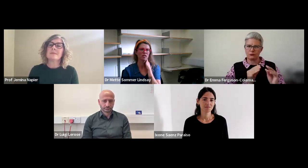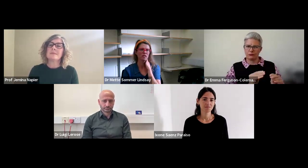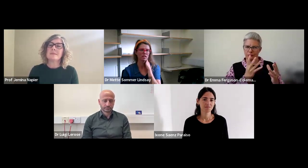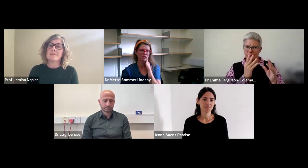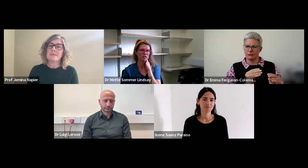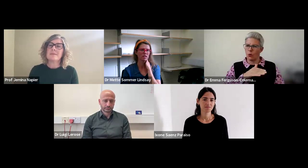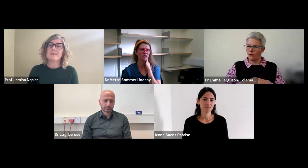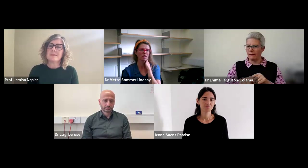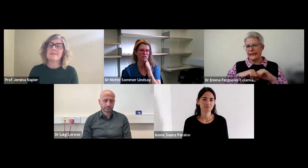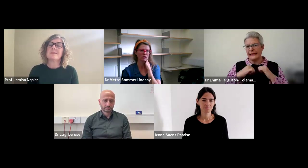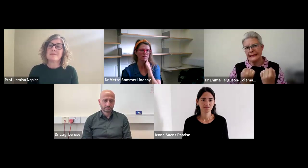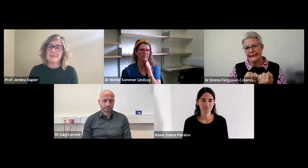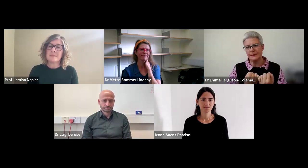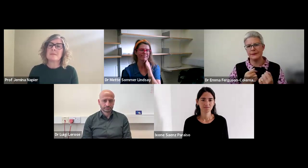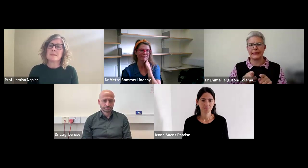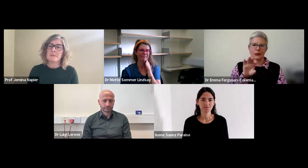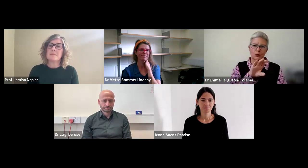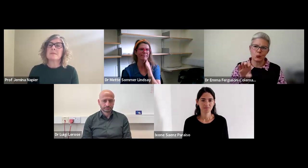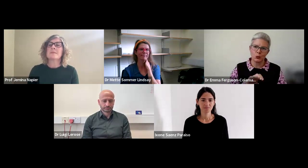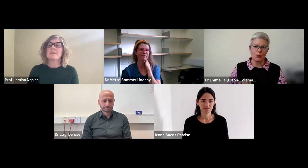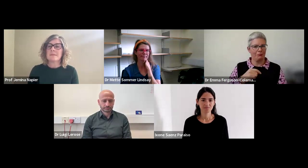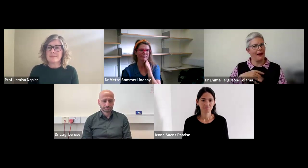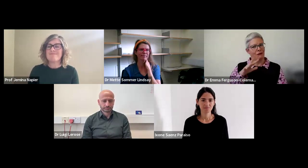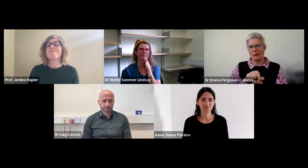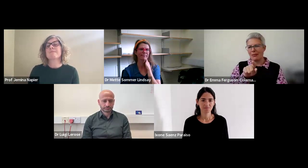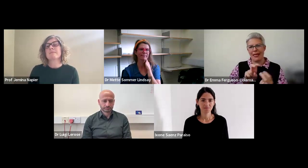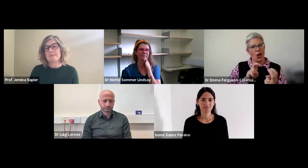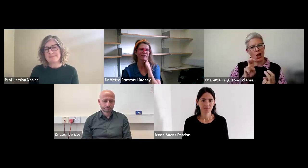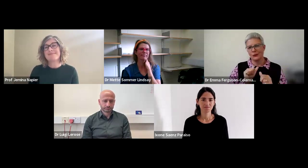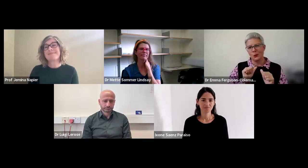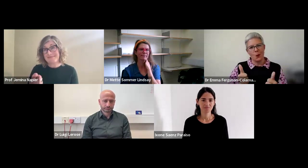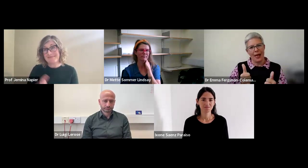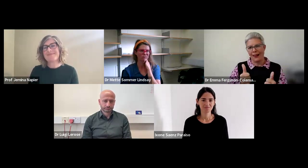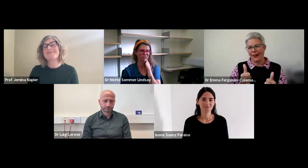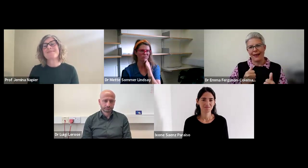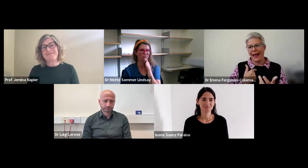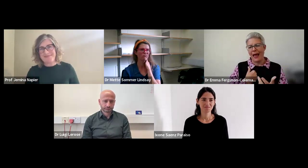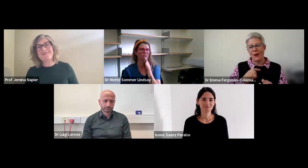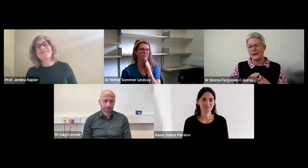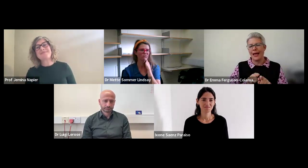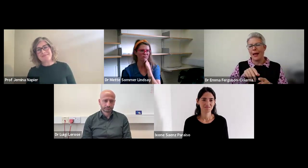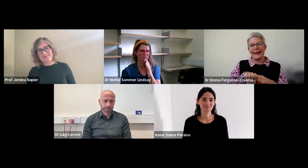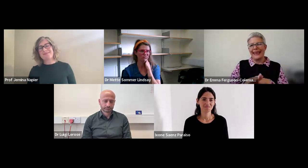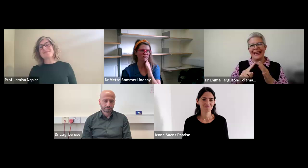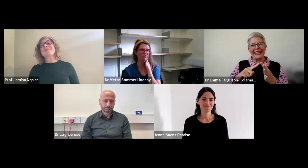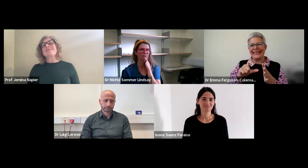deaf person within a hearing committee so I had to educate about the pros of Teams against Zoom and